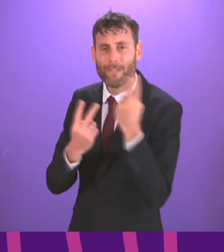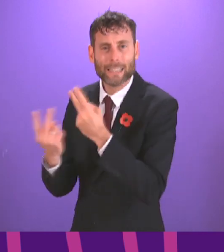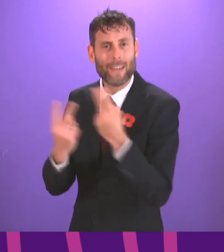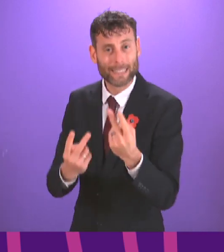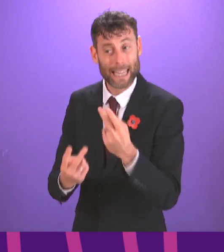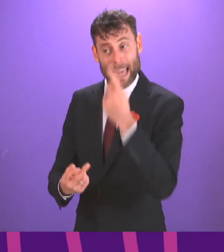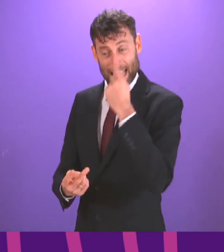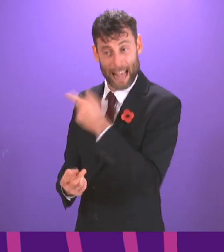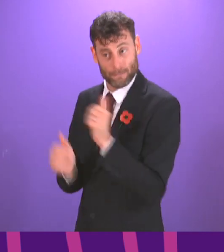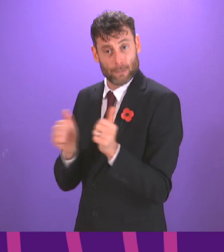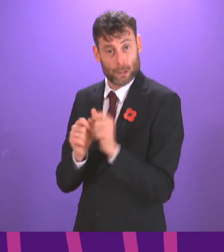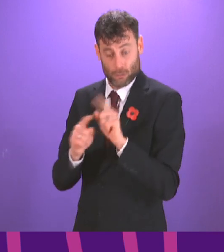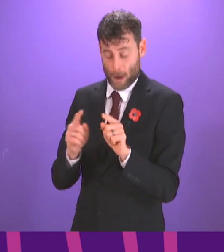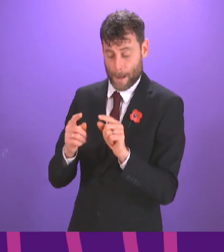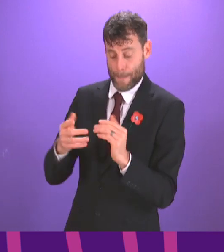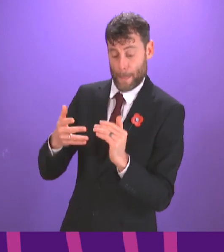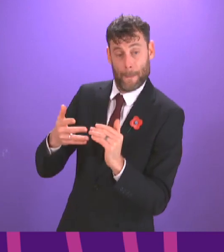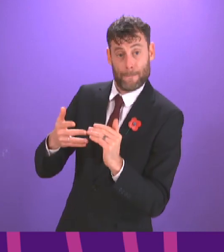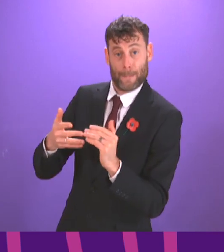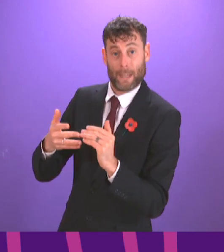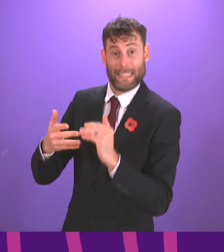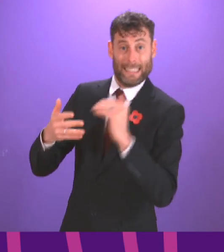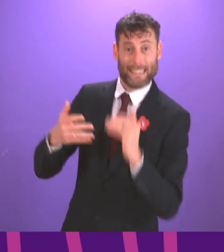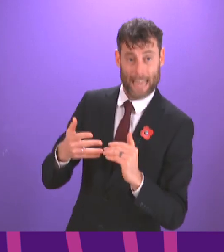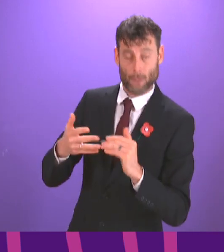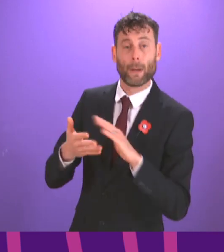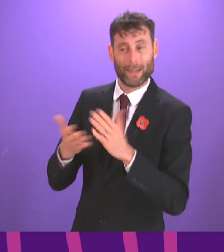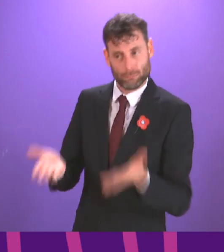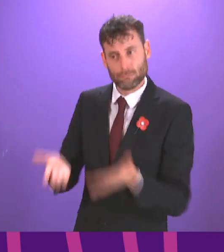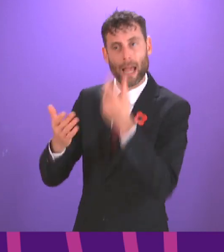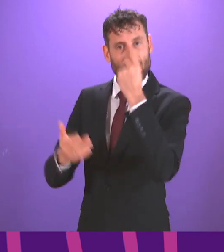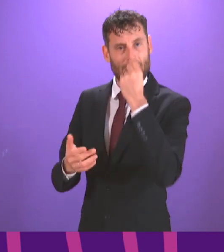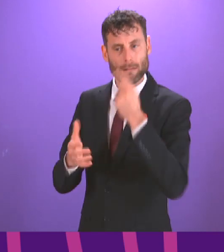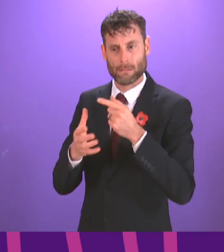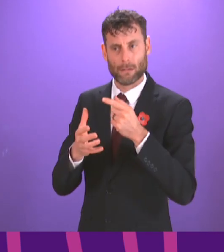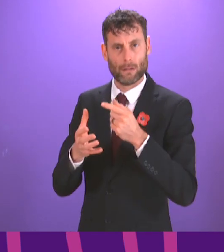The First Minister (Nicola Sturgeon): Yes, I will give that assurance. As I said